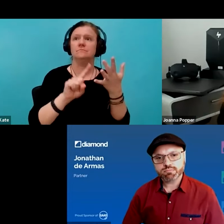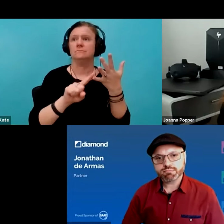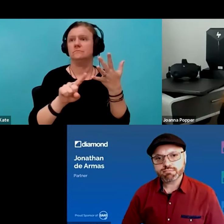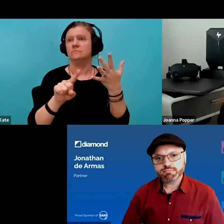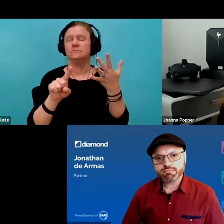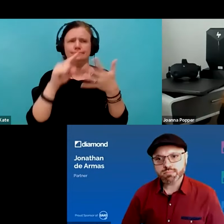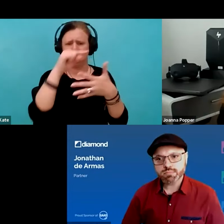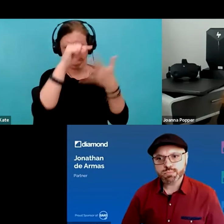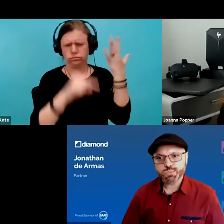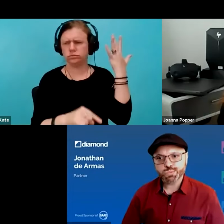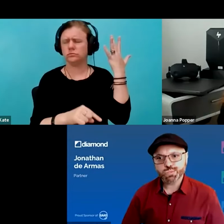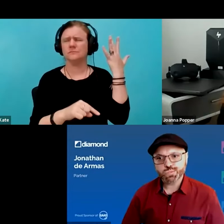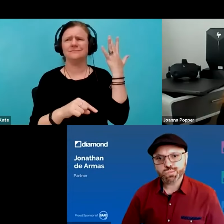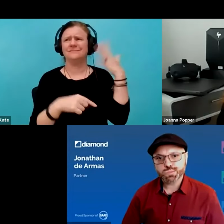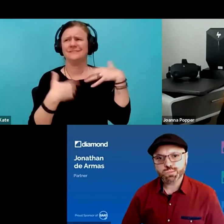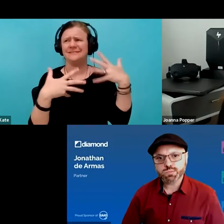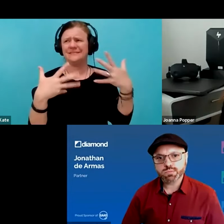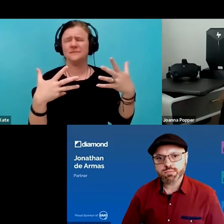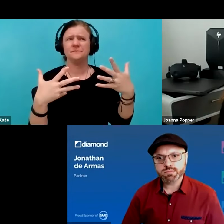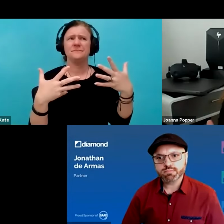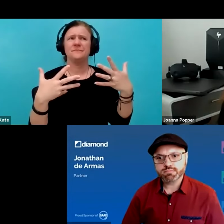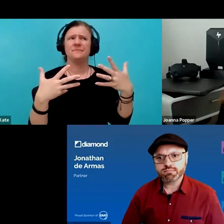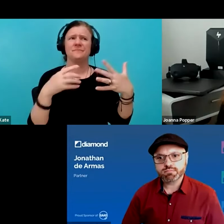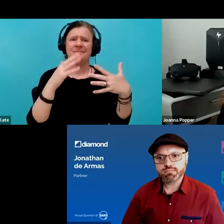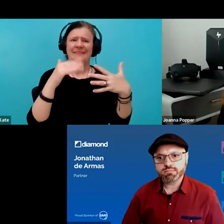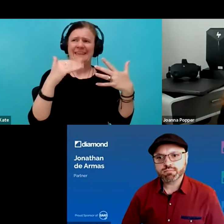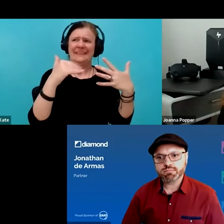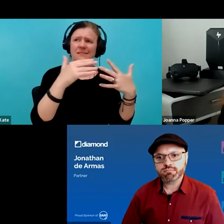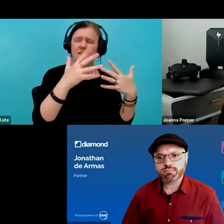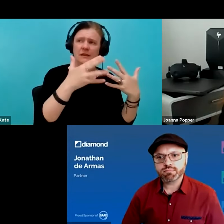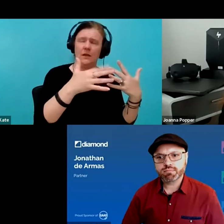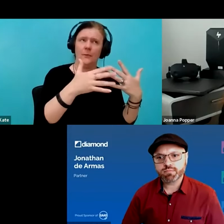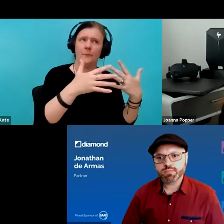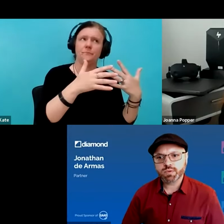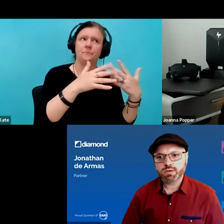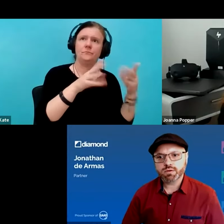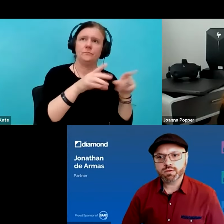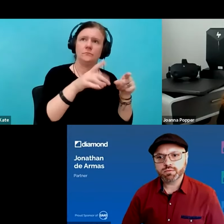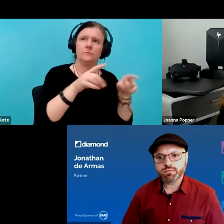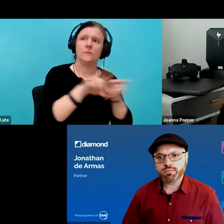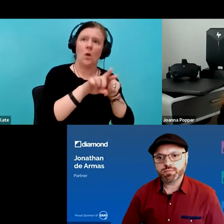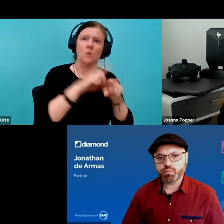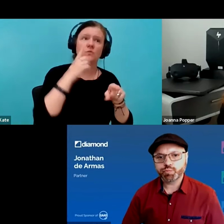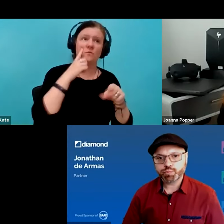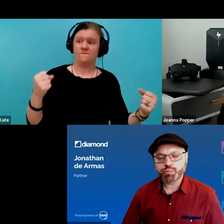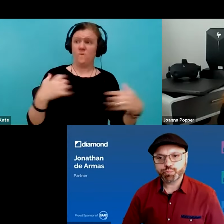so there's so there's Joanna Popper: You know, these are these are there's content that's been created to address phobias, so